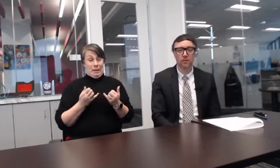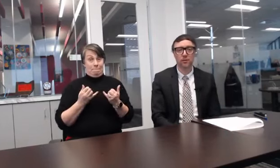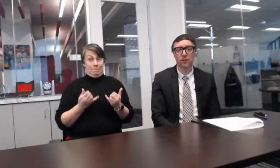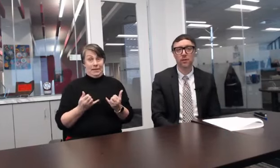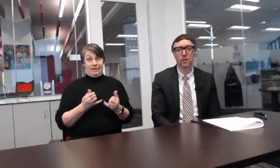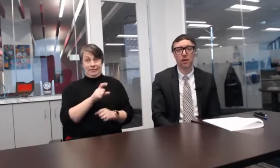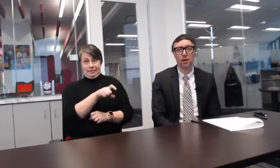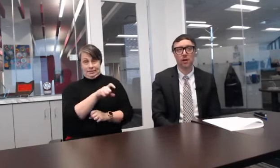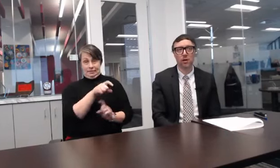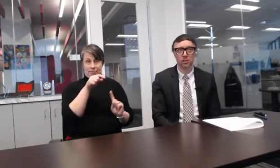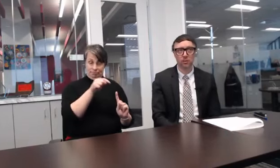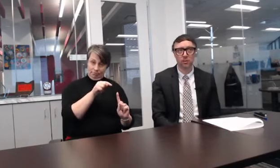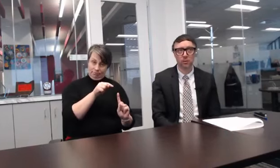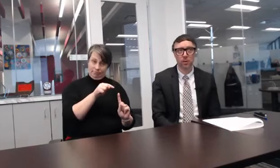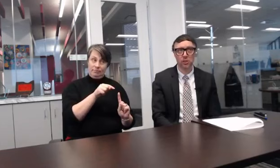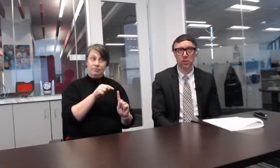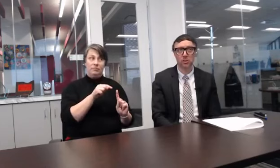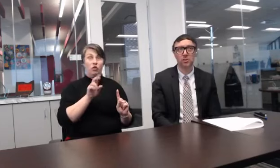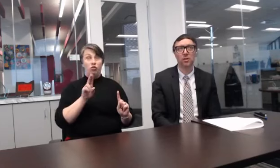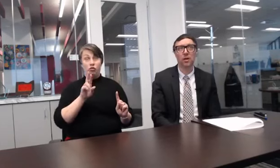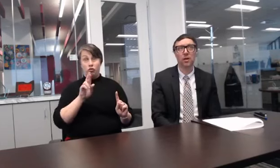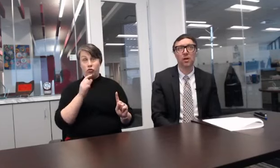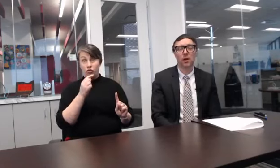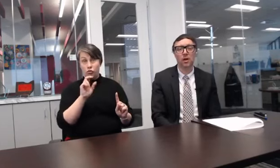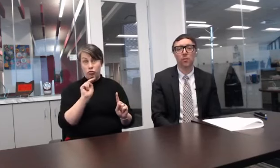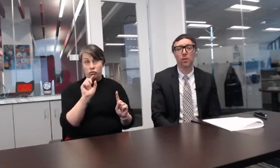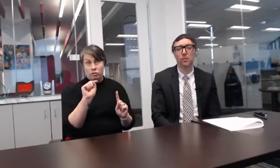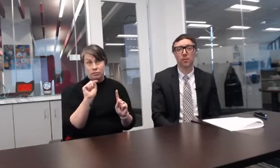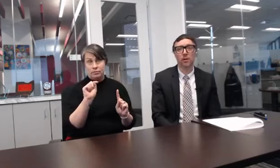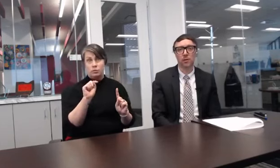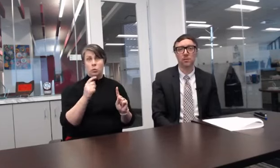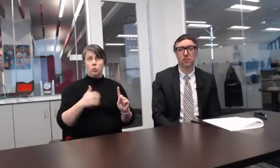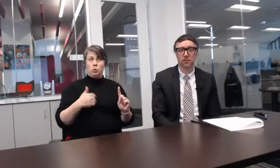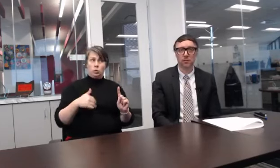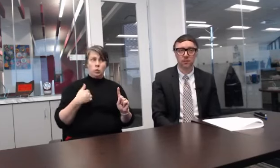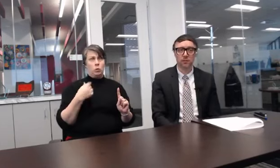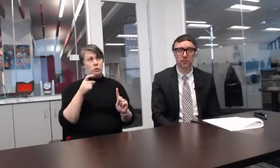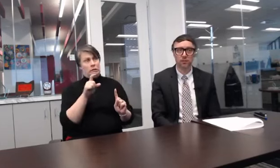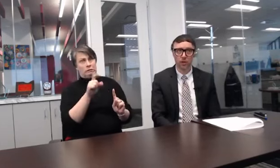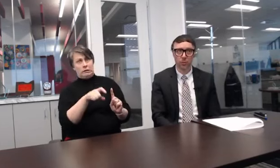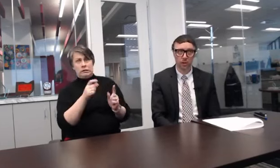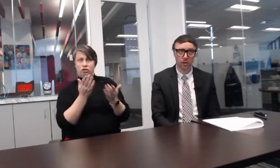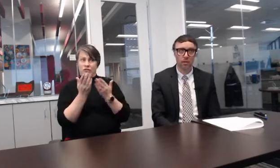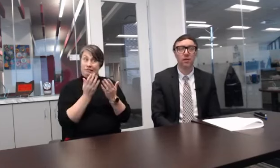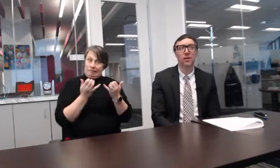So these are urgent situations where someone needs services very quickly.